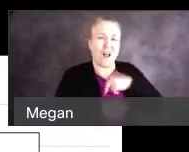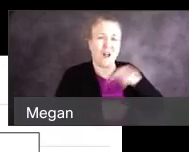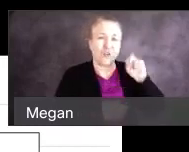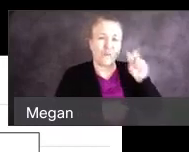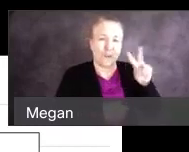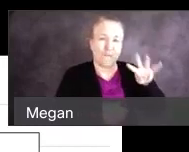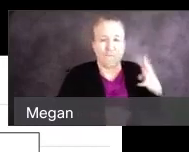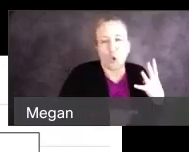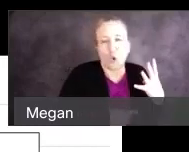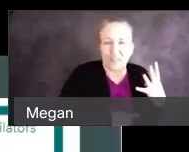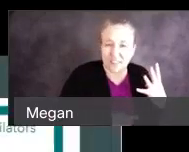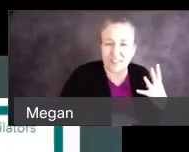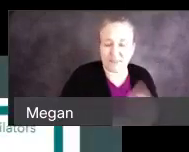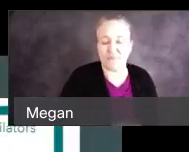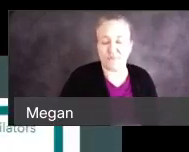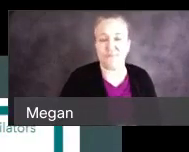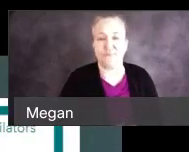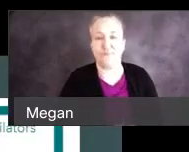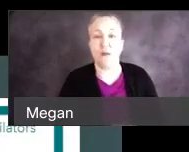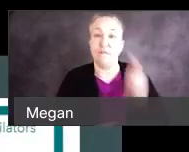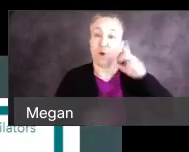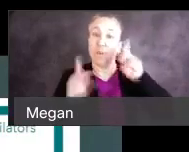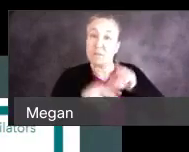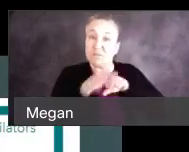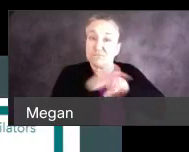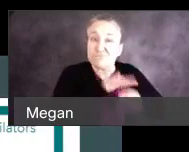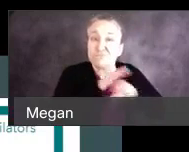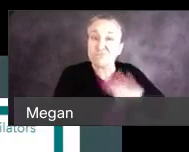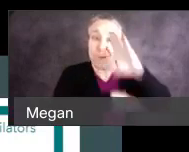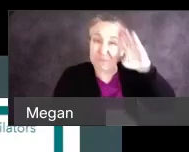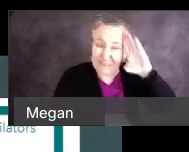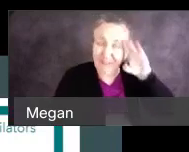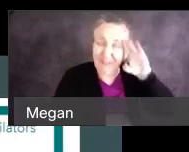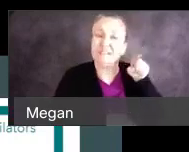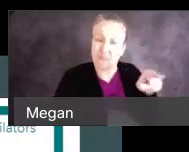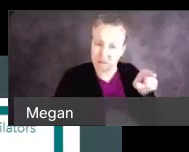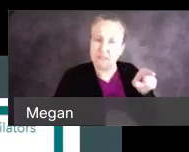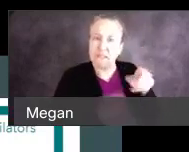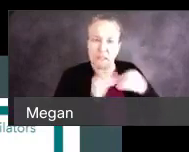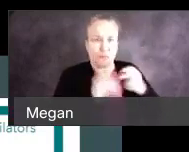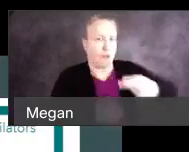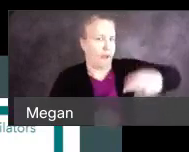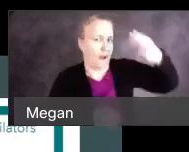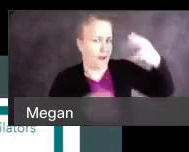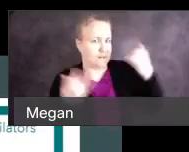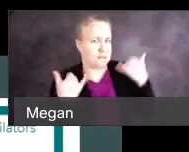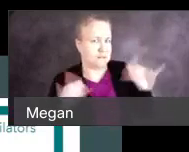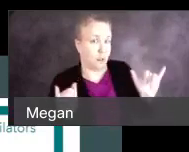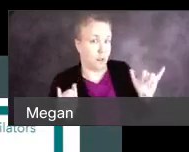hospitalizations, our hospitalizations continue to remain high but also continue to improve.